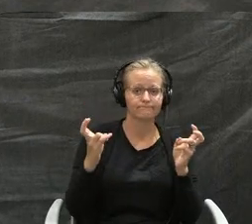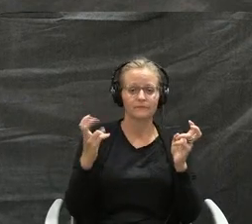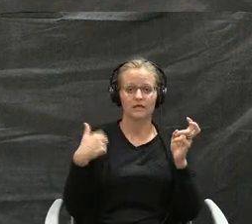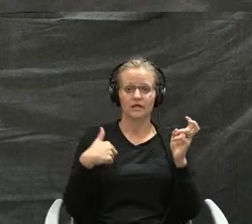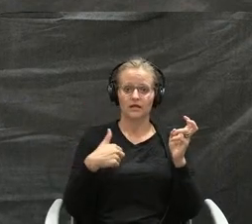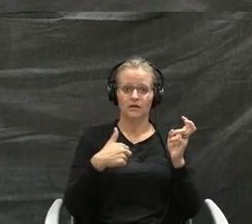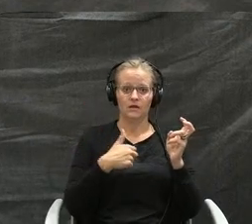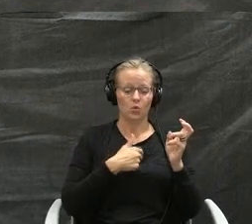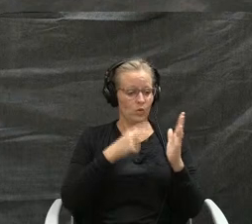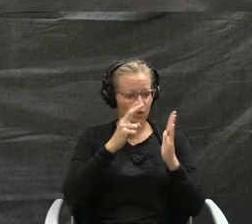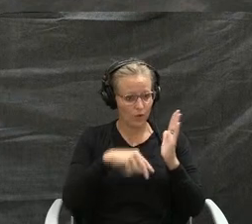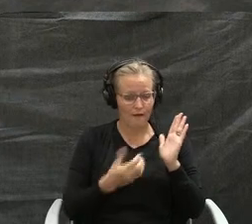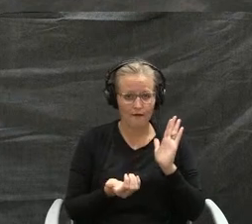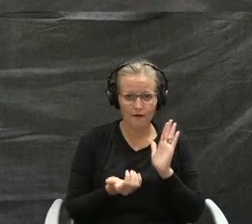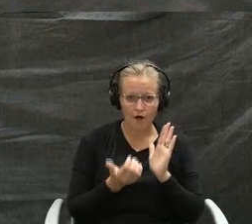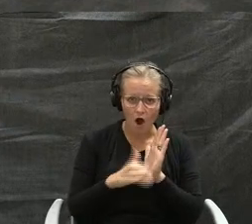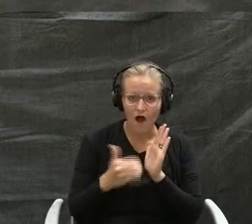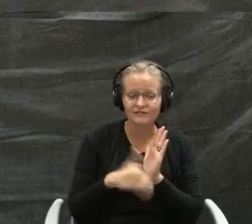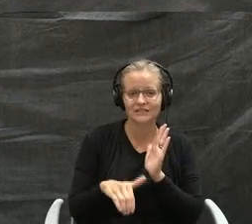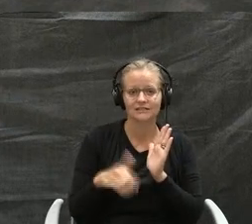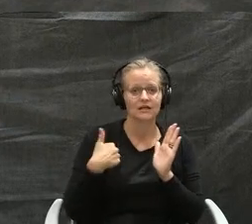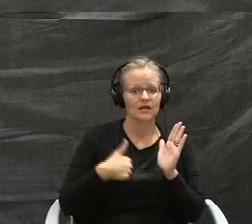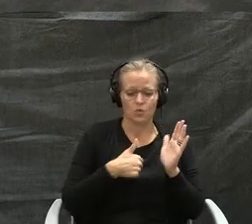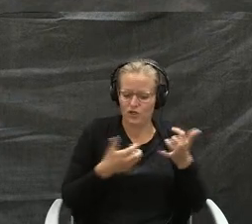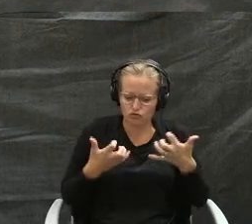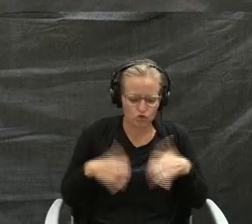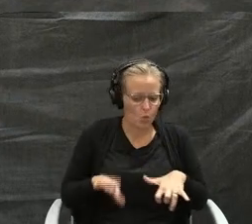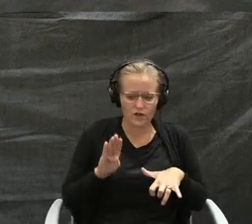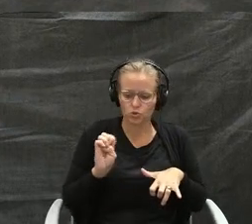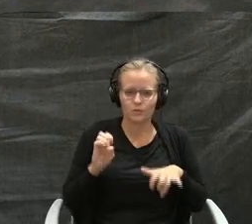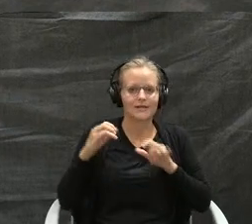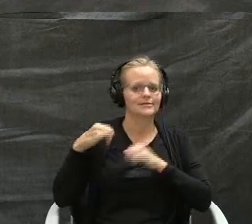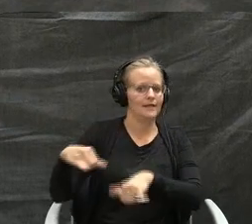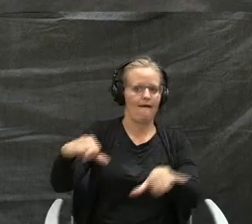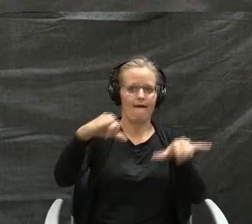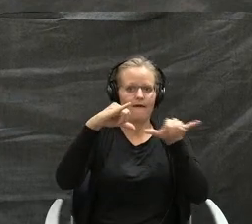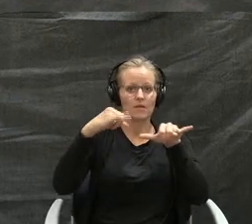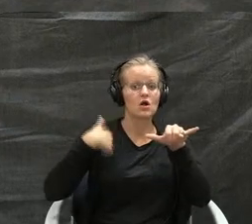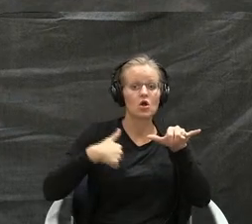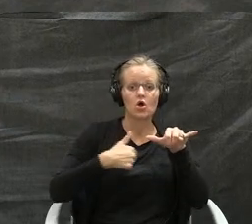We knew that we did not want to be the same. We knew we could.